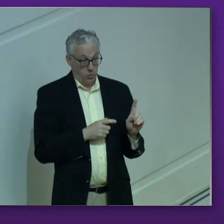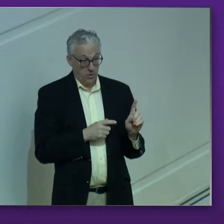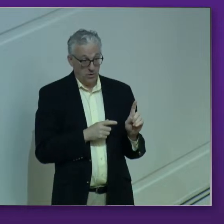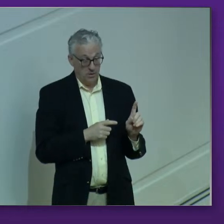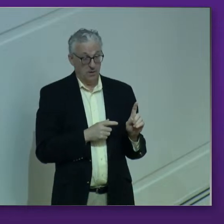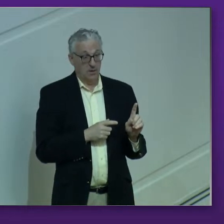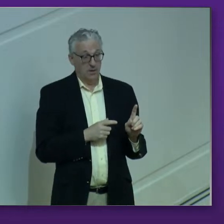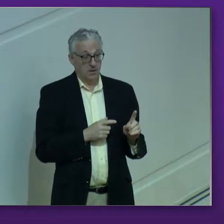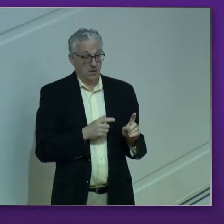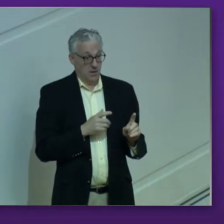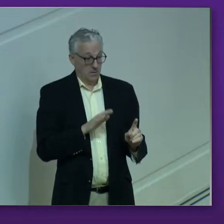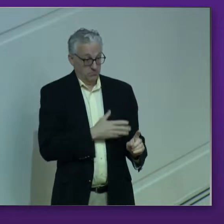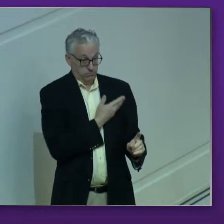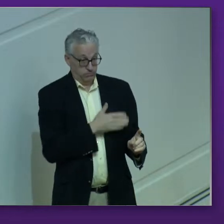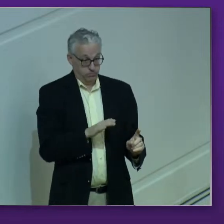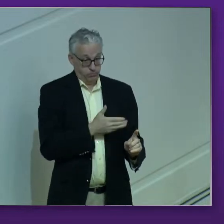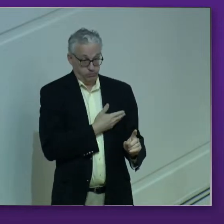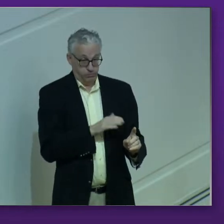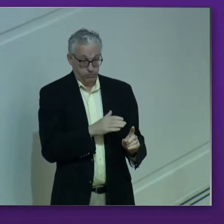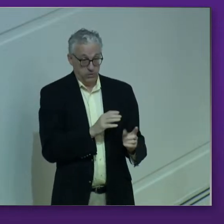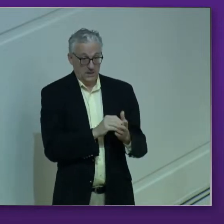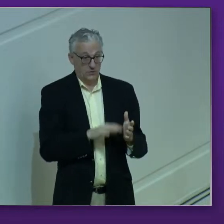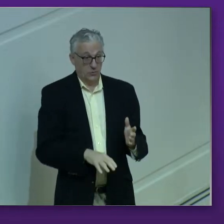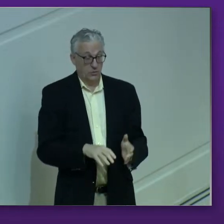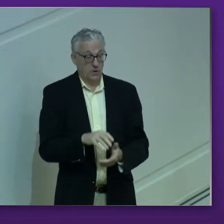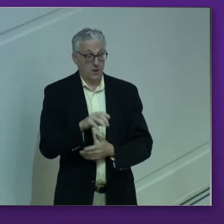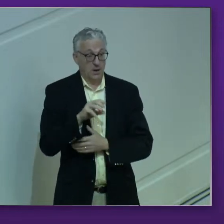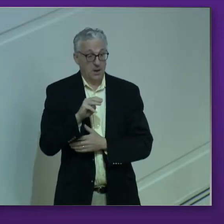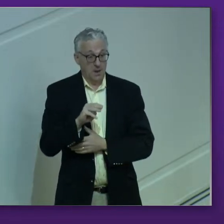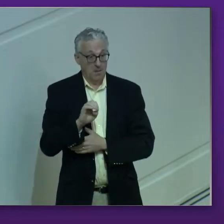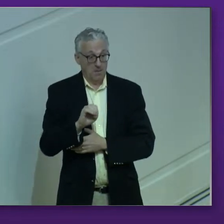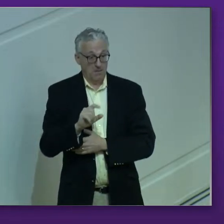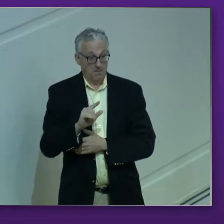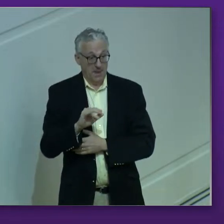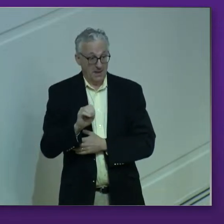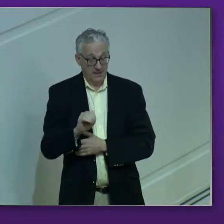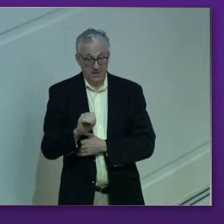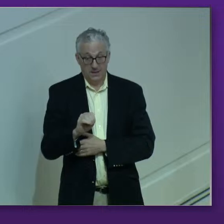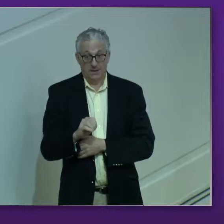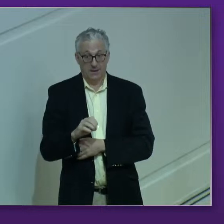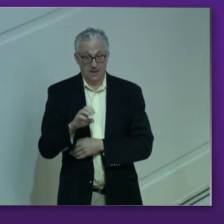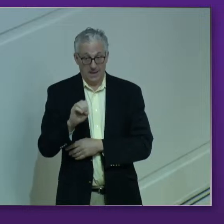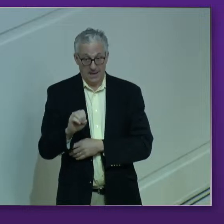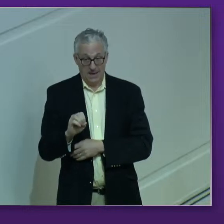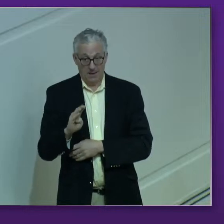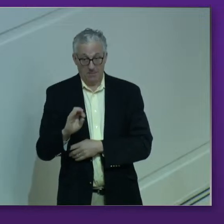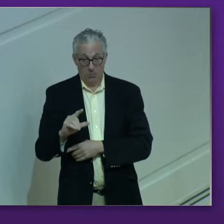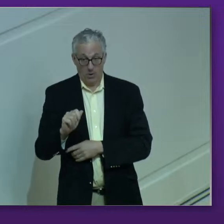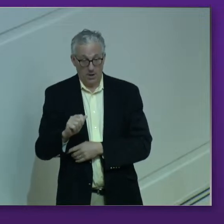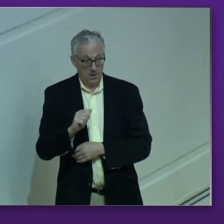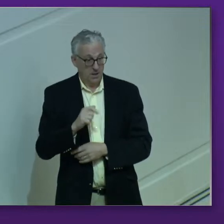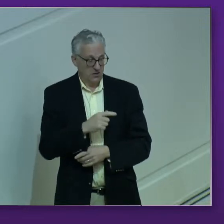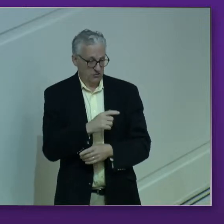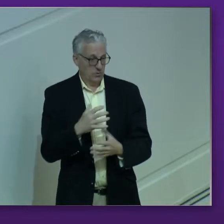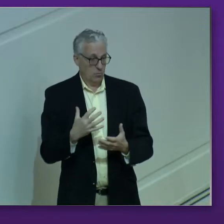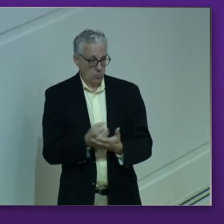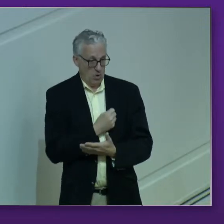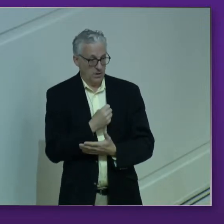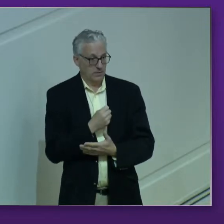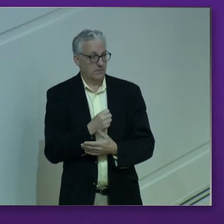PHENOMENAL. IT'S ONE OF OUR STUDENTS ONE OF